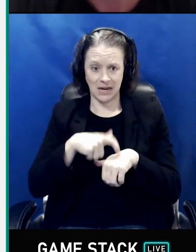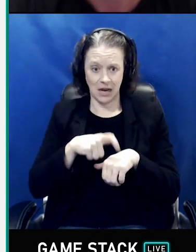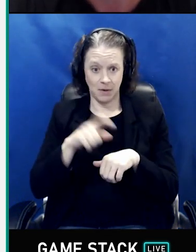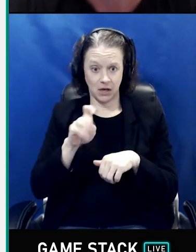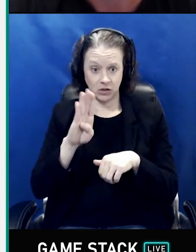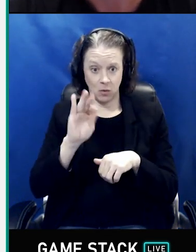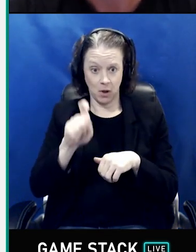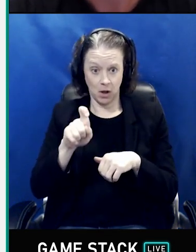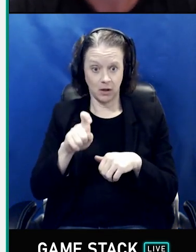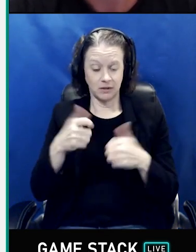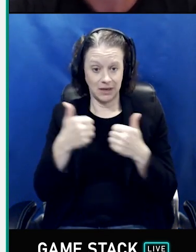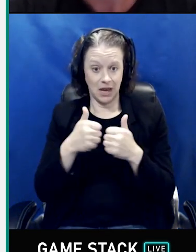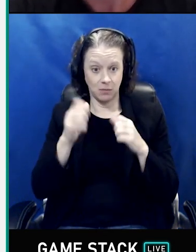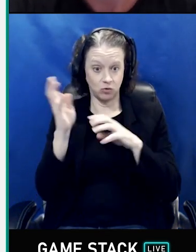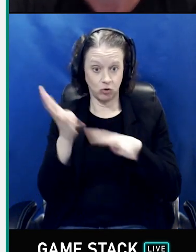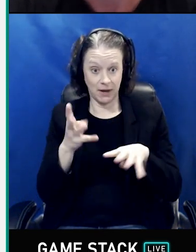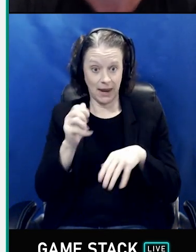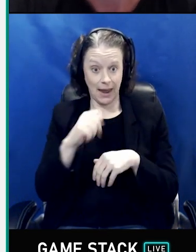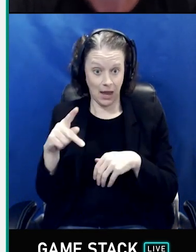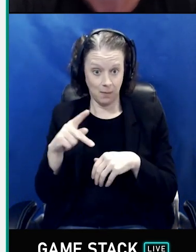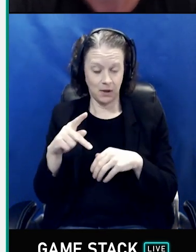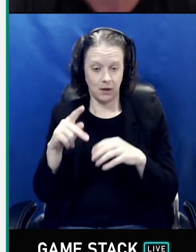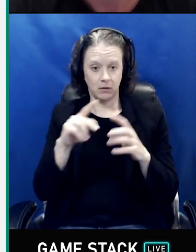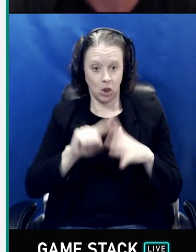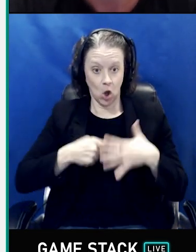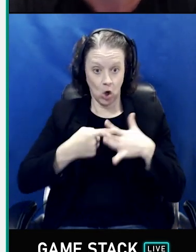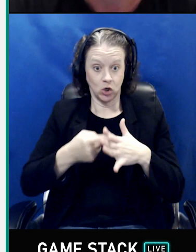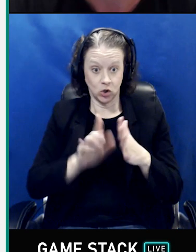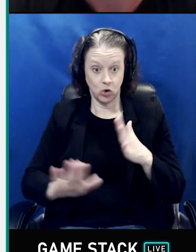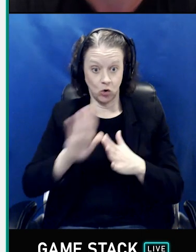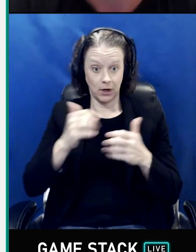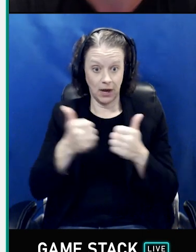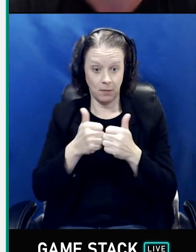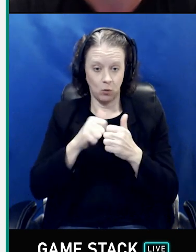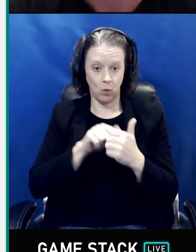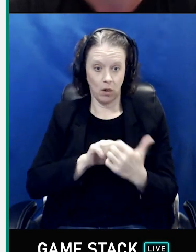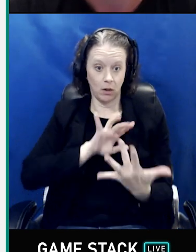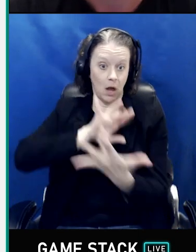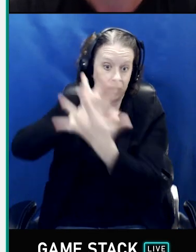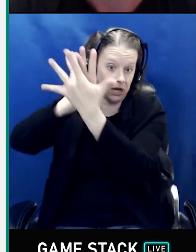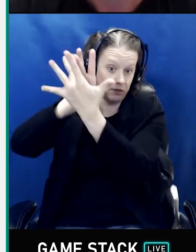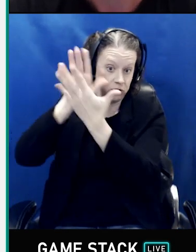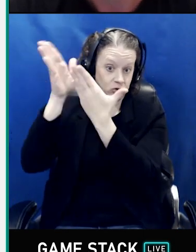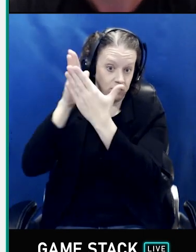launch your game, it will contact the service and automatically download these layouts.